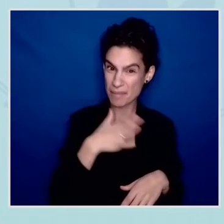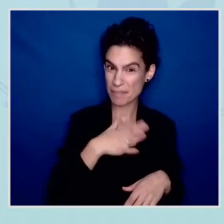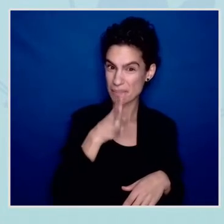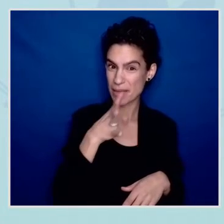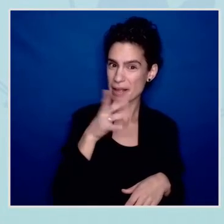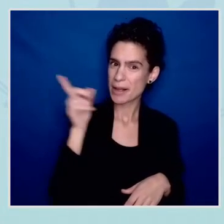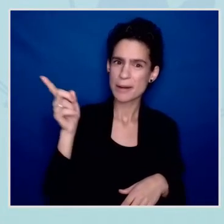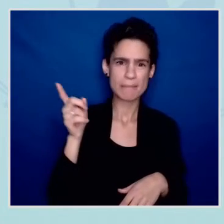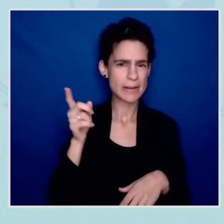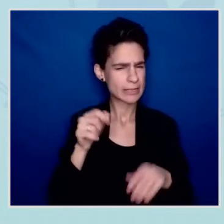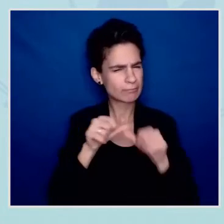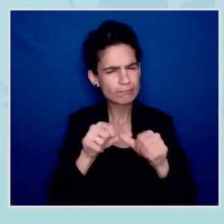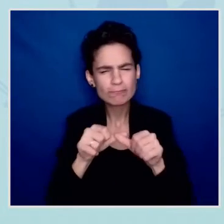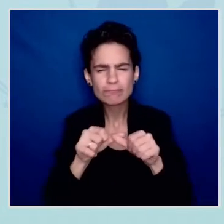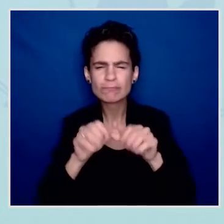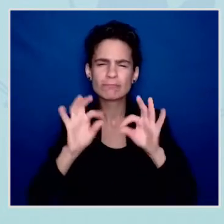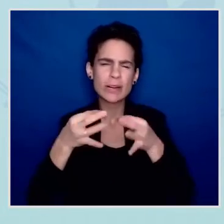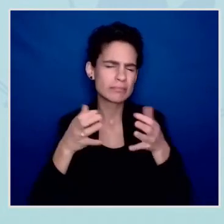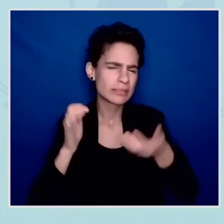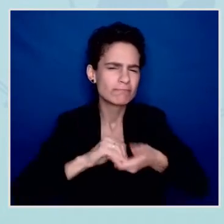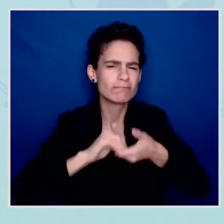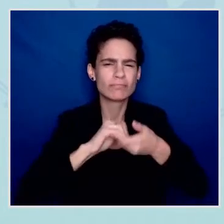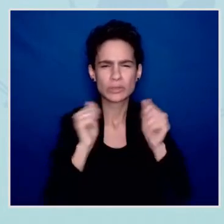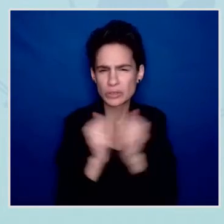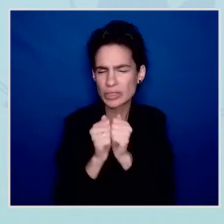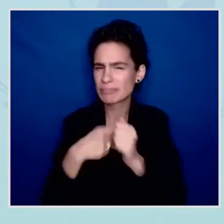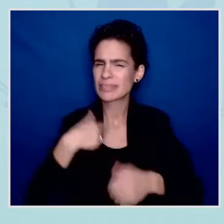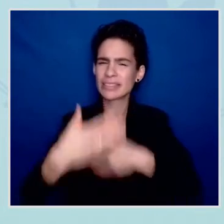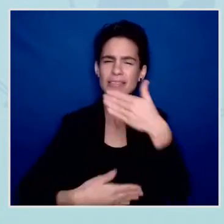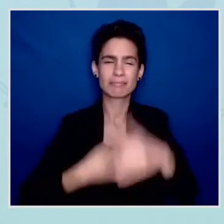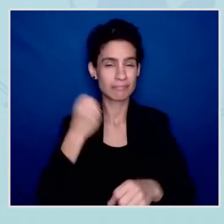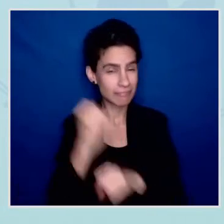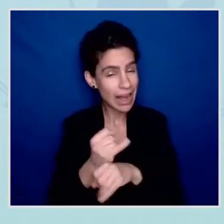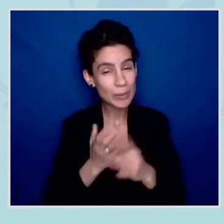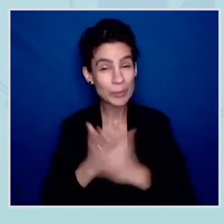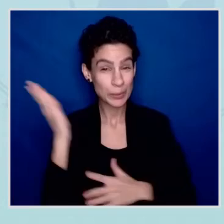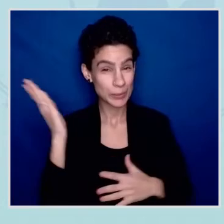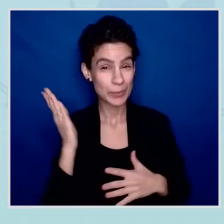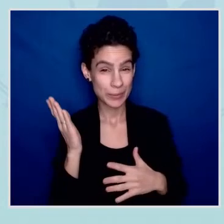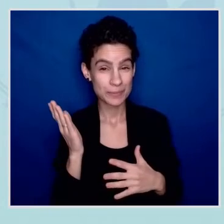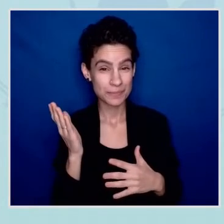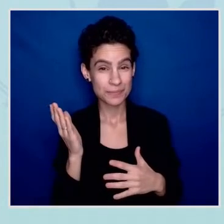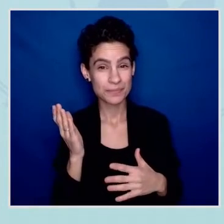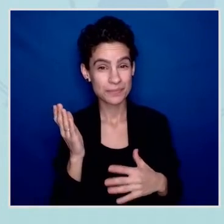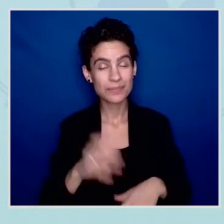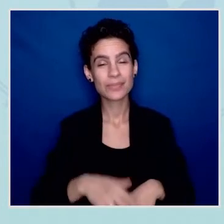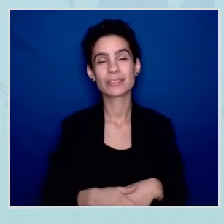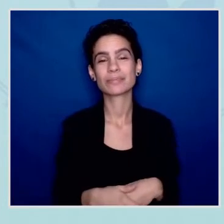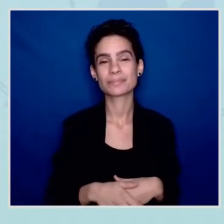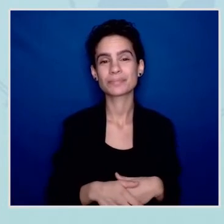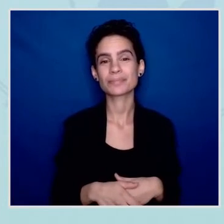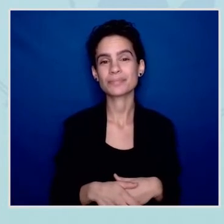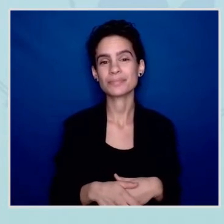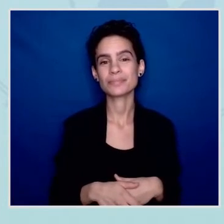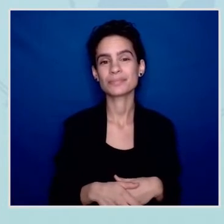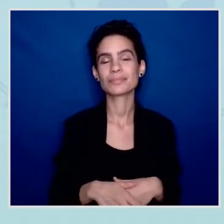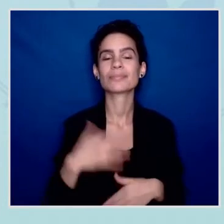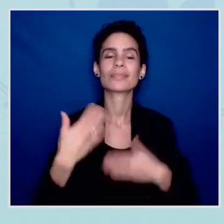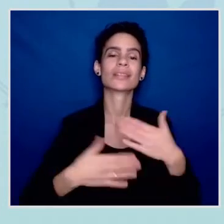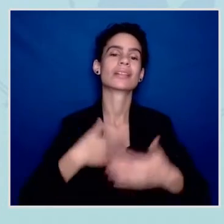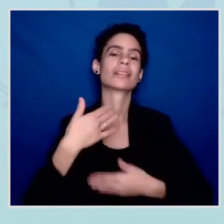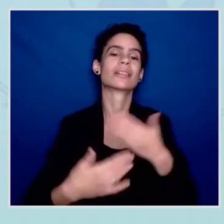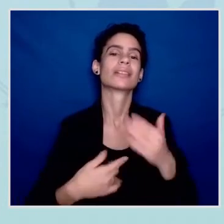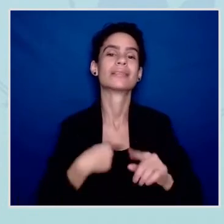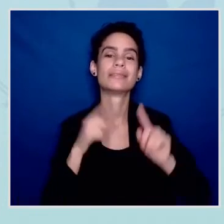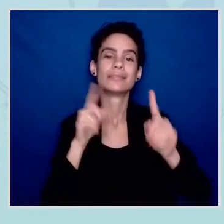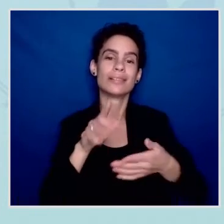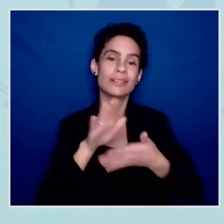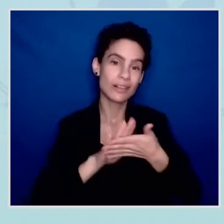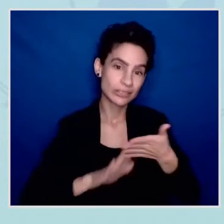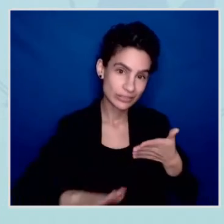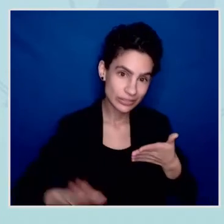THROUGH BUT MY MOM, MY MOM KEPT